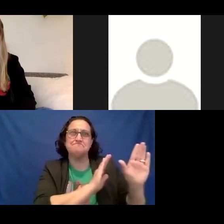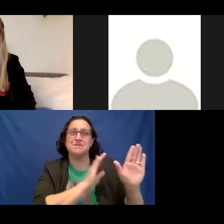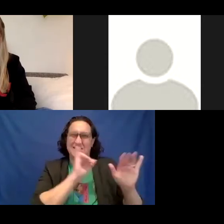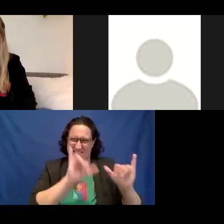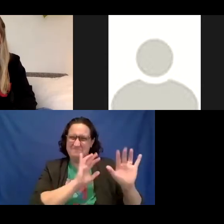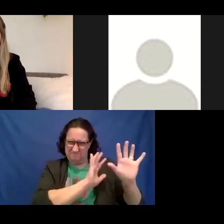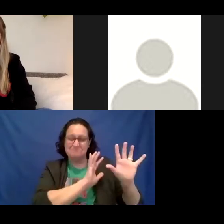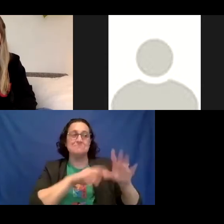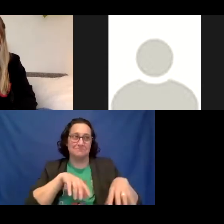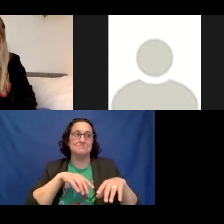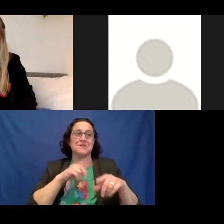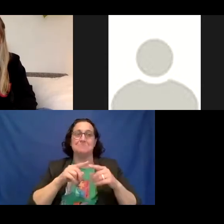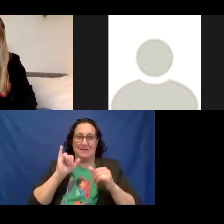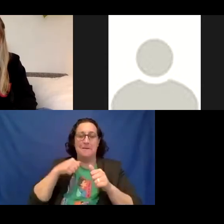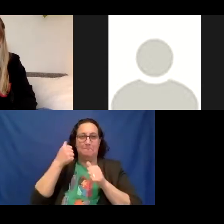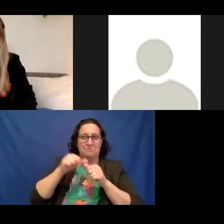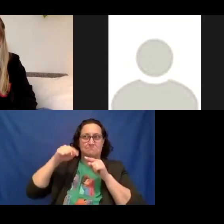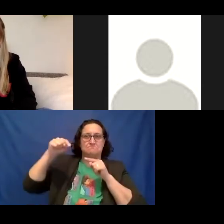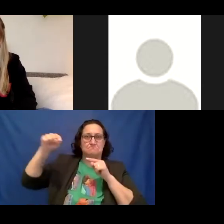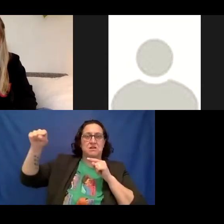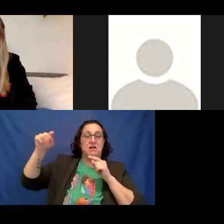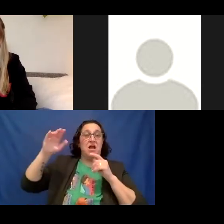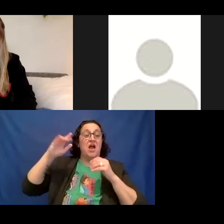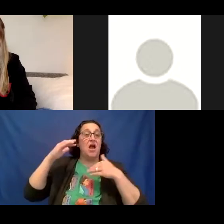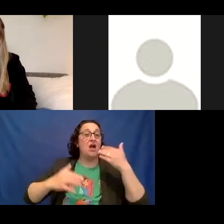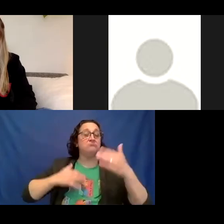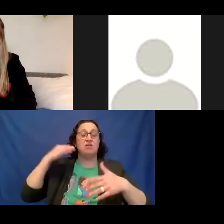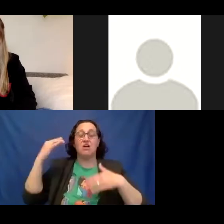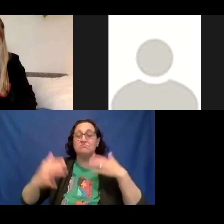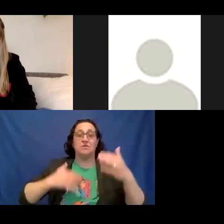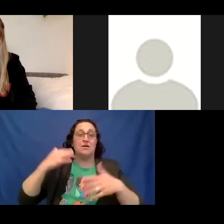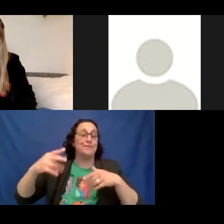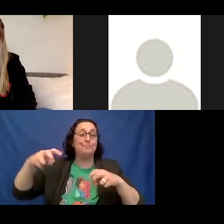hearing person to teach ASL and it is considered to be more appropriate for Deaf individuals to